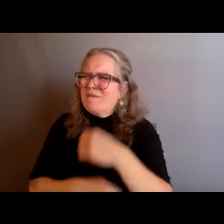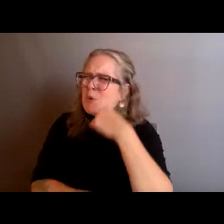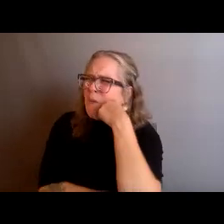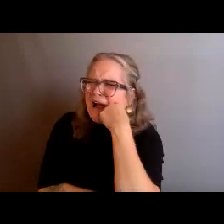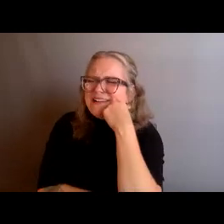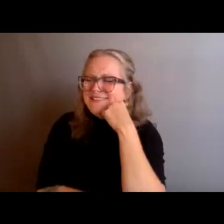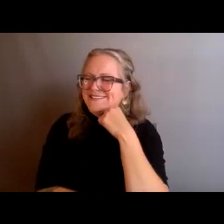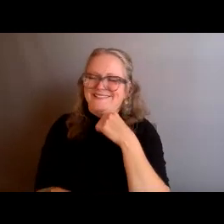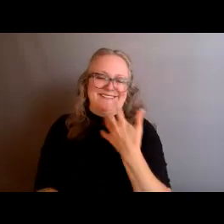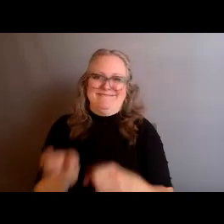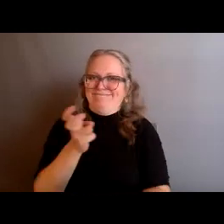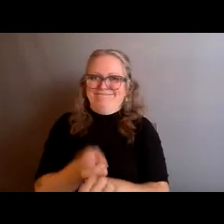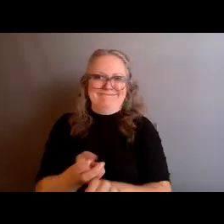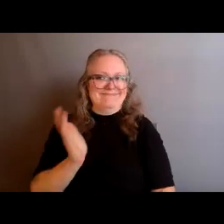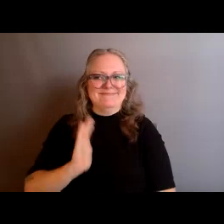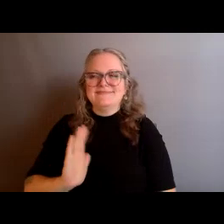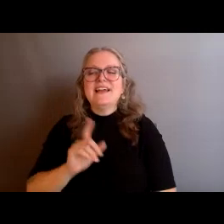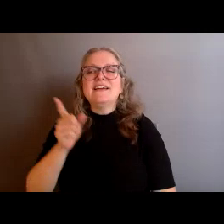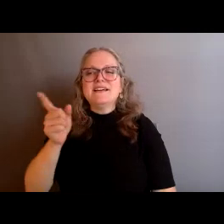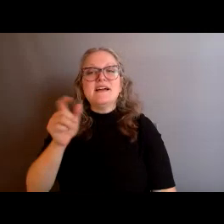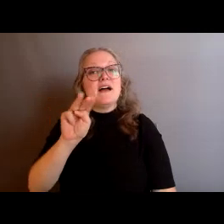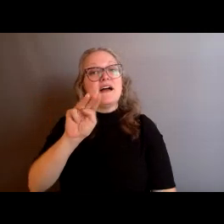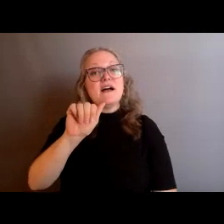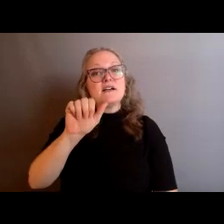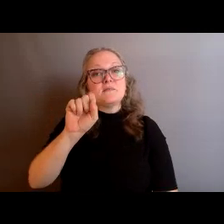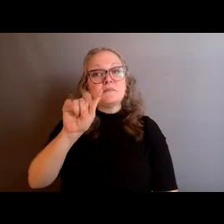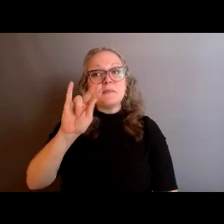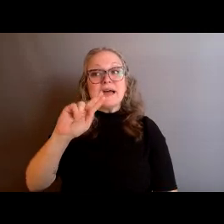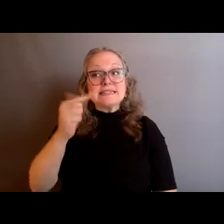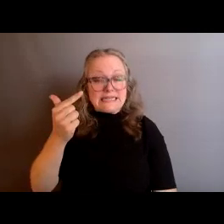Masking is. You'll see a lot of times where we mask for to get